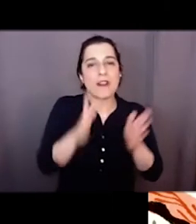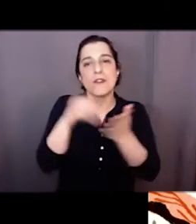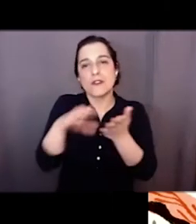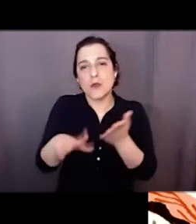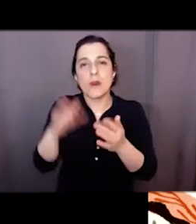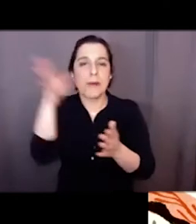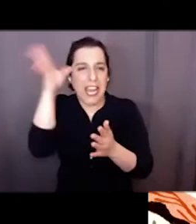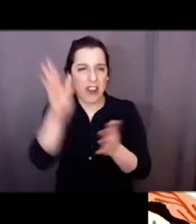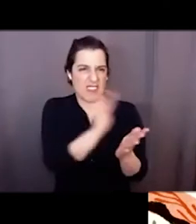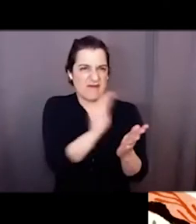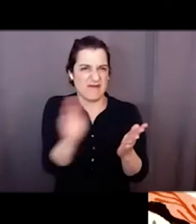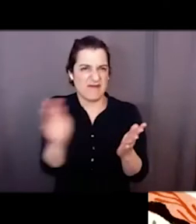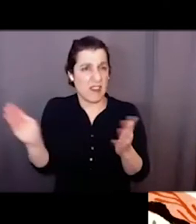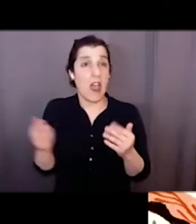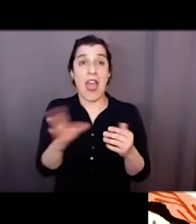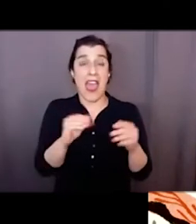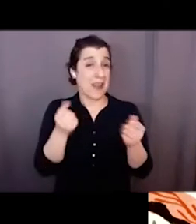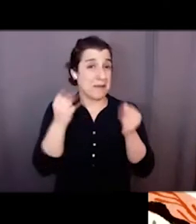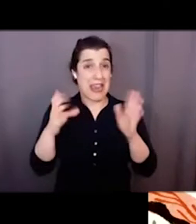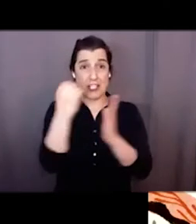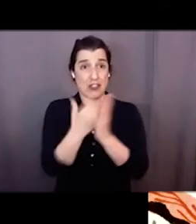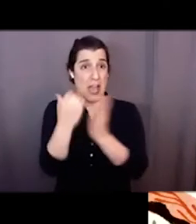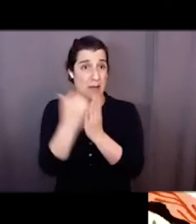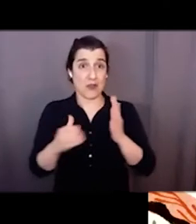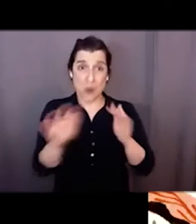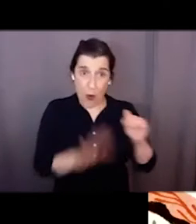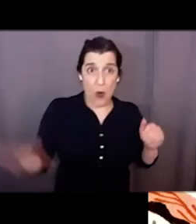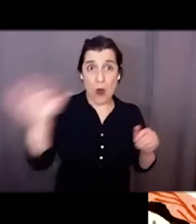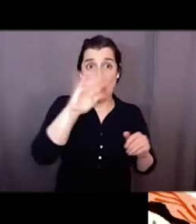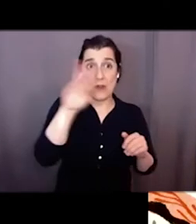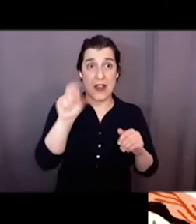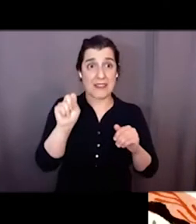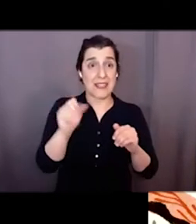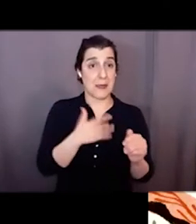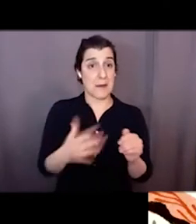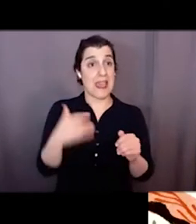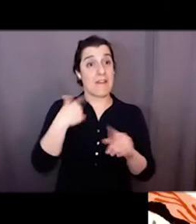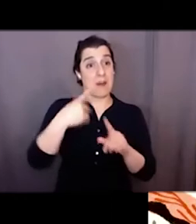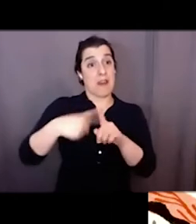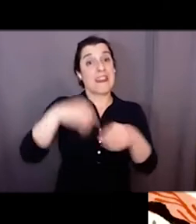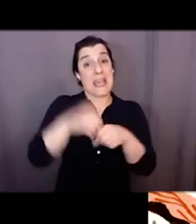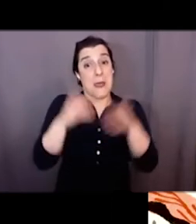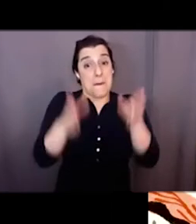and hundreds of chapters across the country that typically have monthly in person meetings in a difficult time.